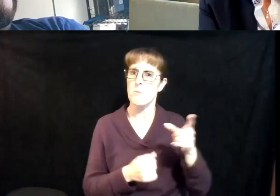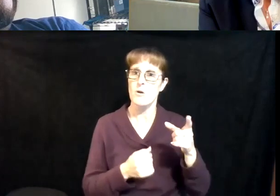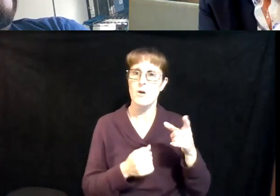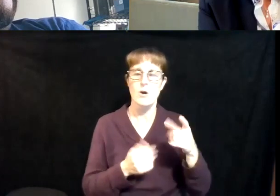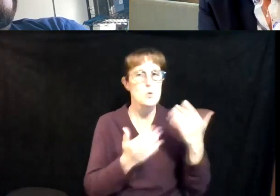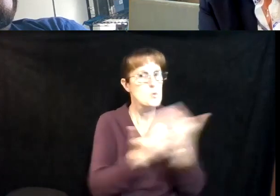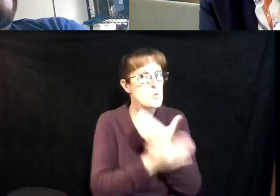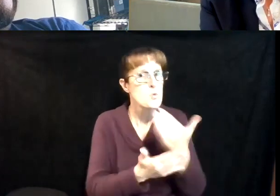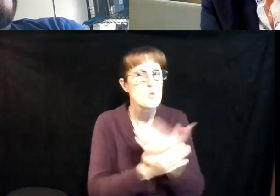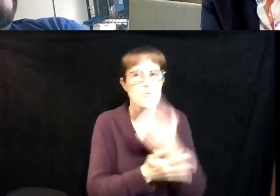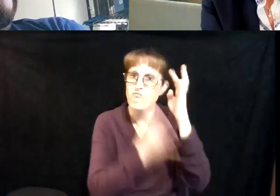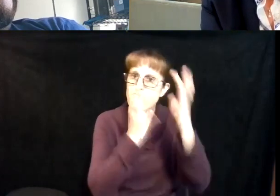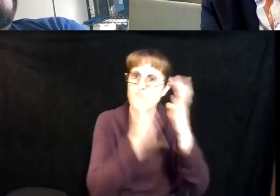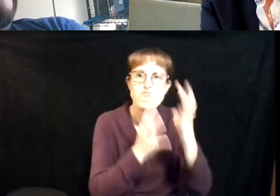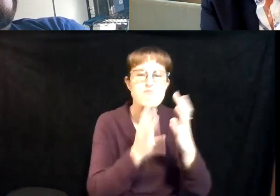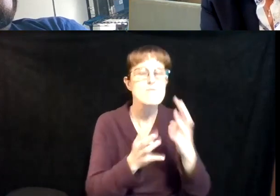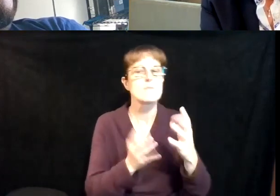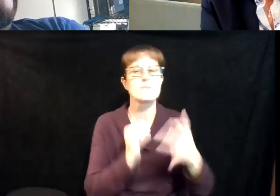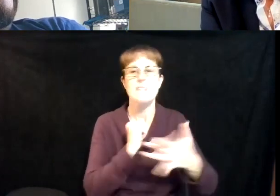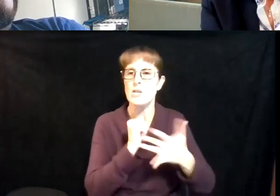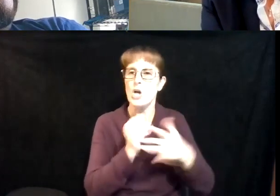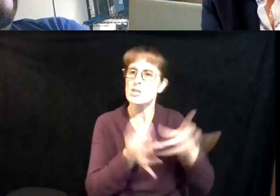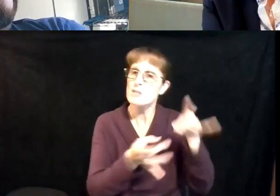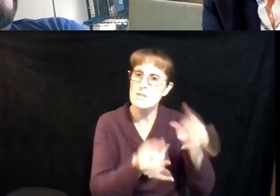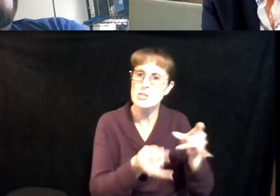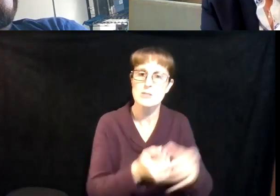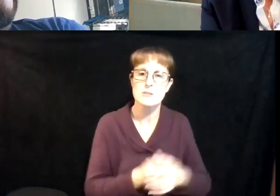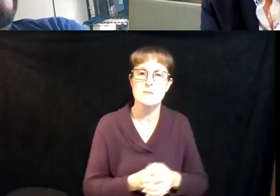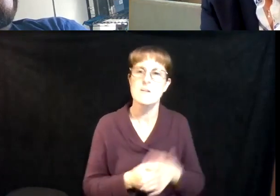The SIBIS provided the prototype for the other devices that